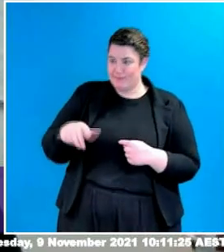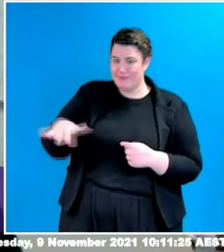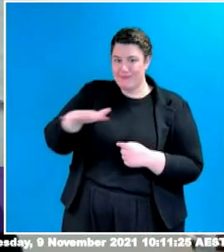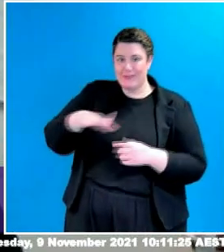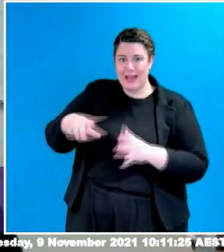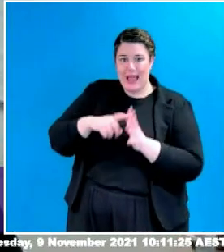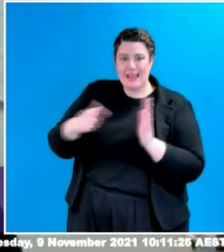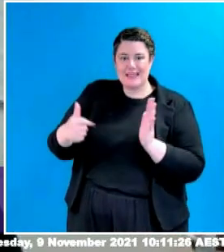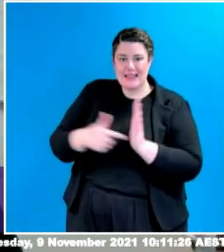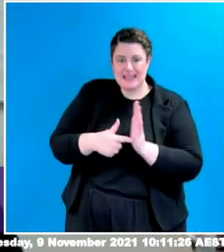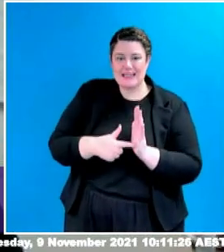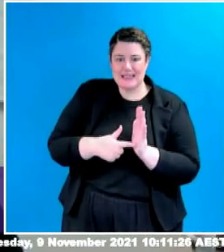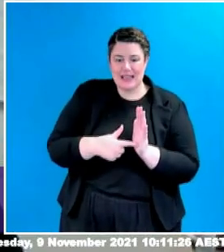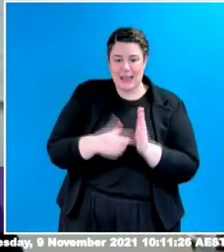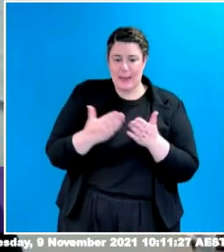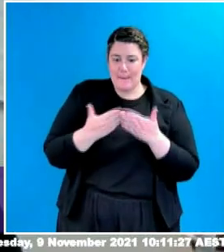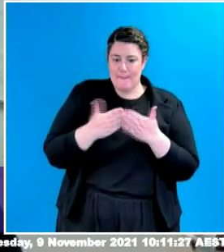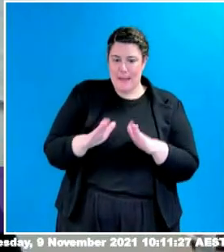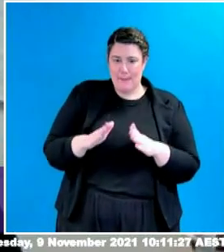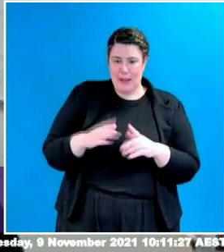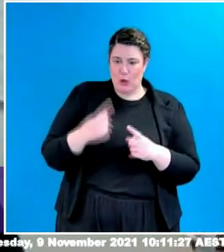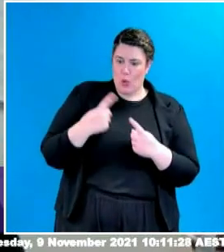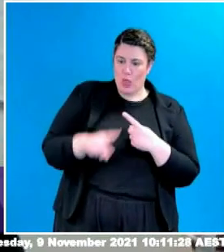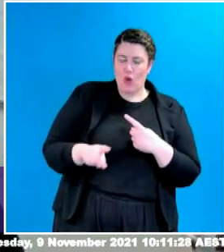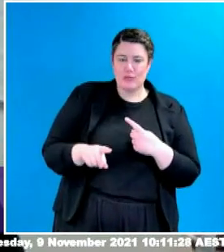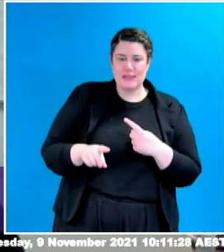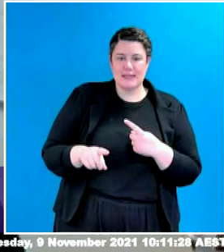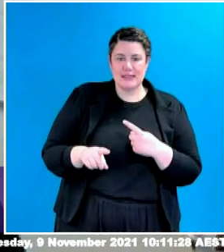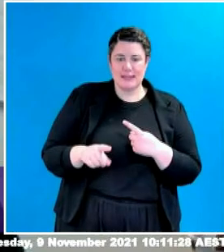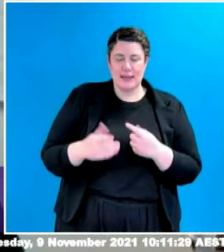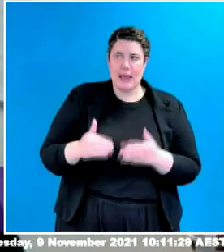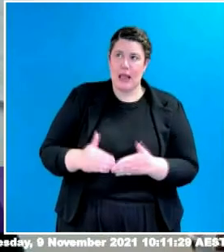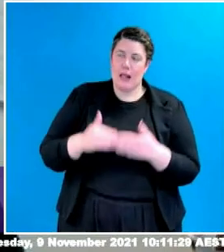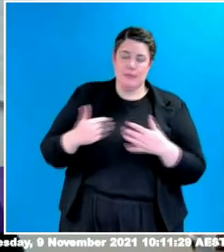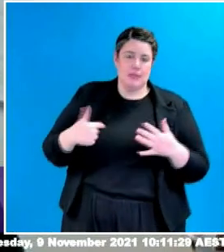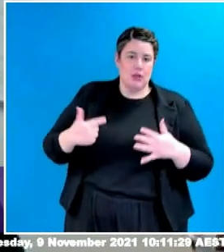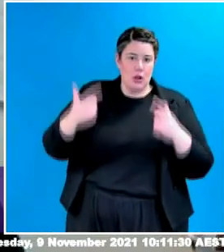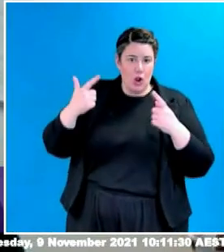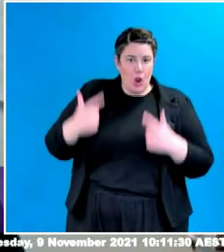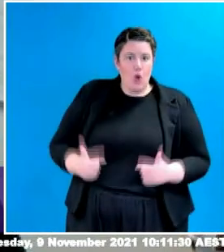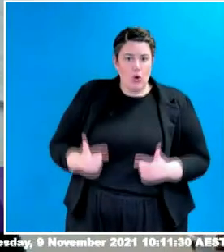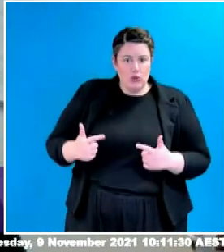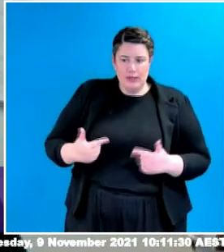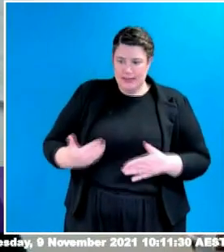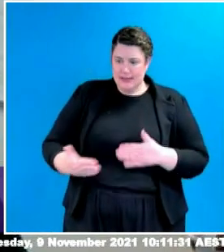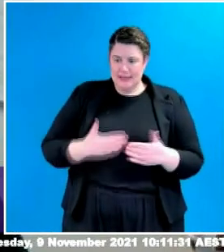breadth of that public authority obligation assists us greatly in dealing with our complaints.